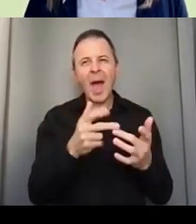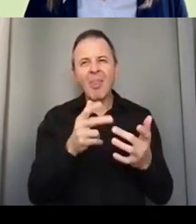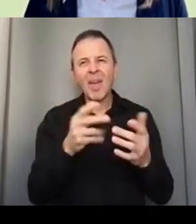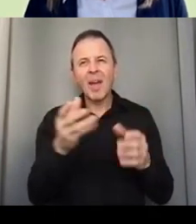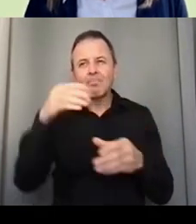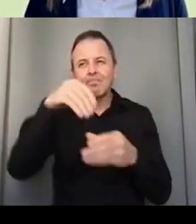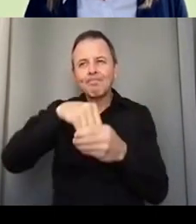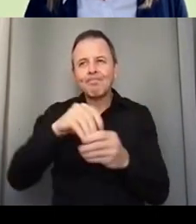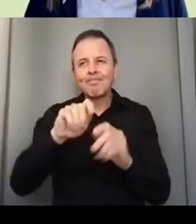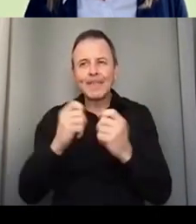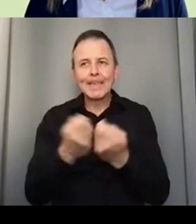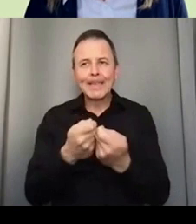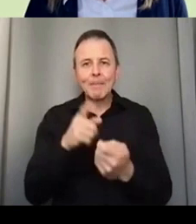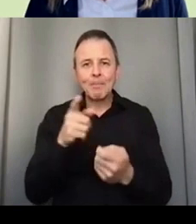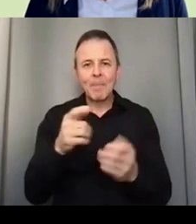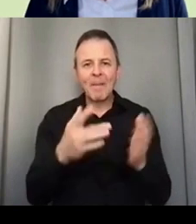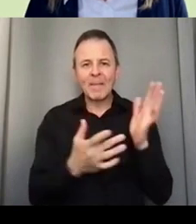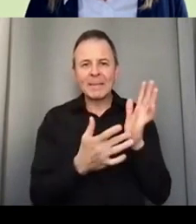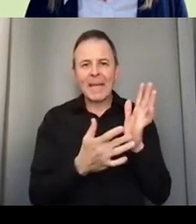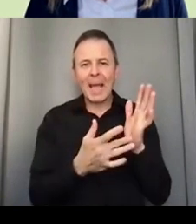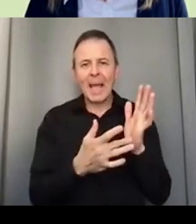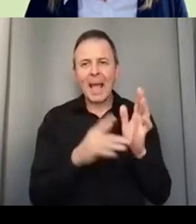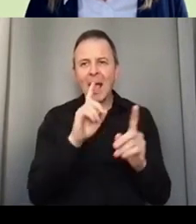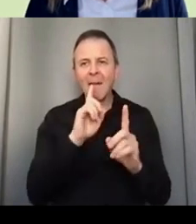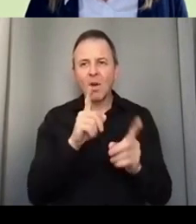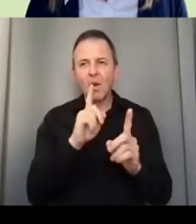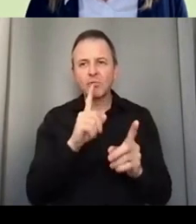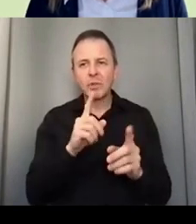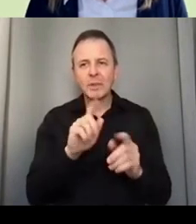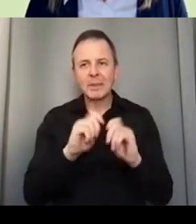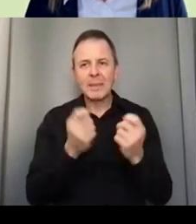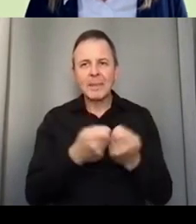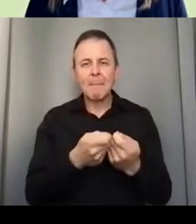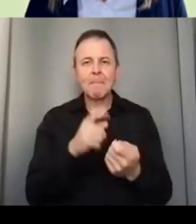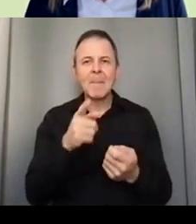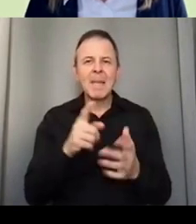you about the tech advisory team so that you if you feel that a LAC or a planner